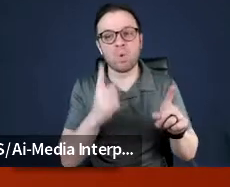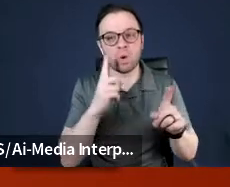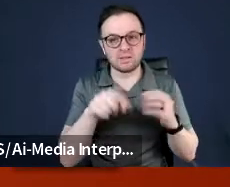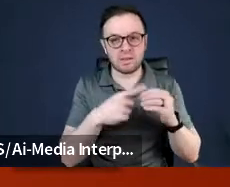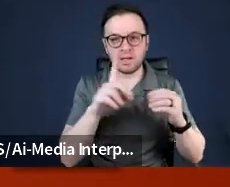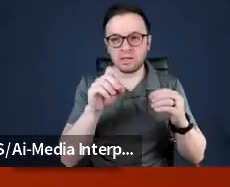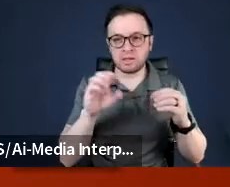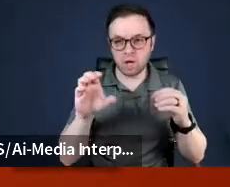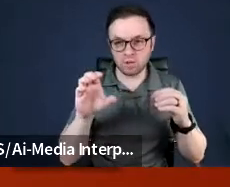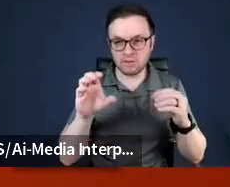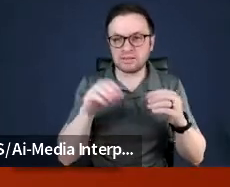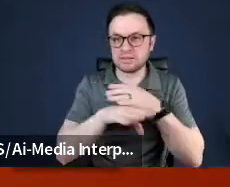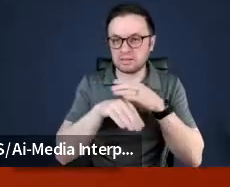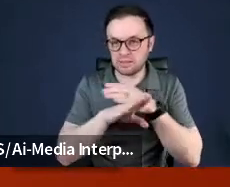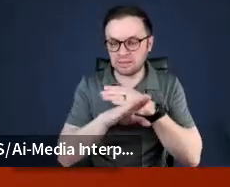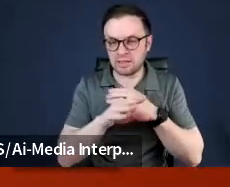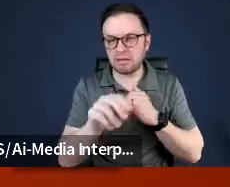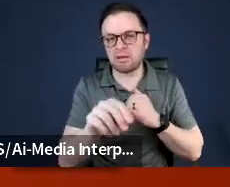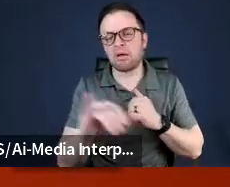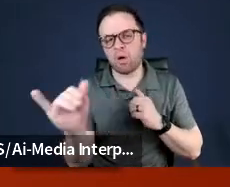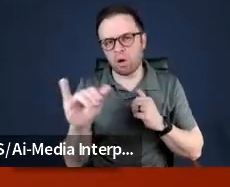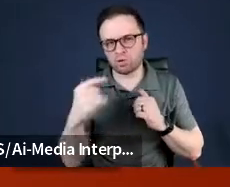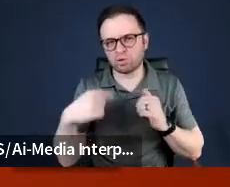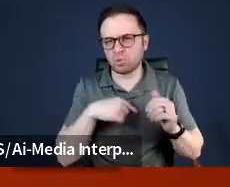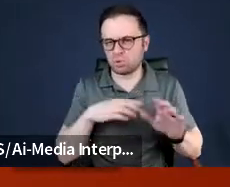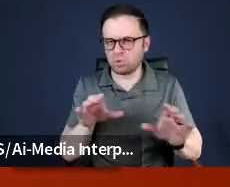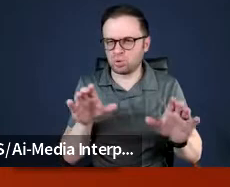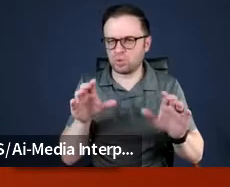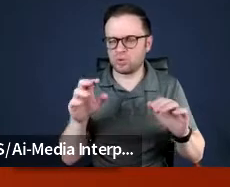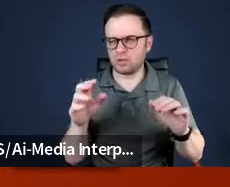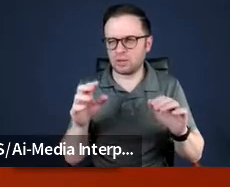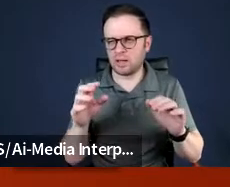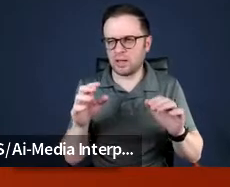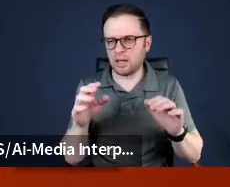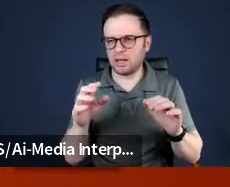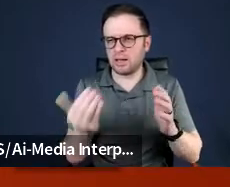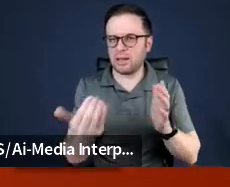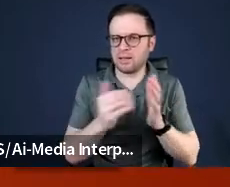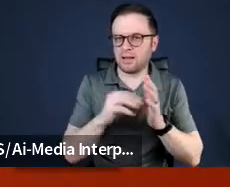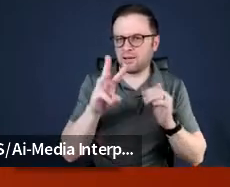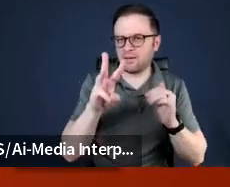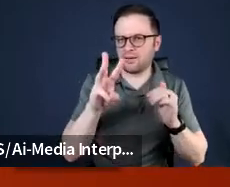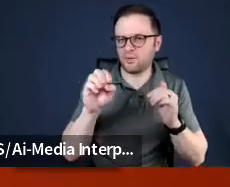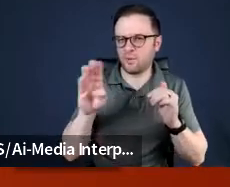or it might be July and August, I have to get the dates straight but one of them is